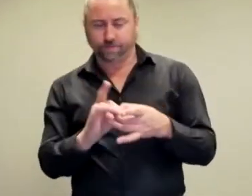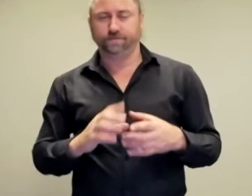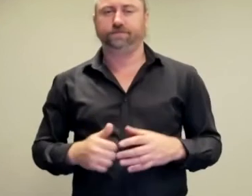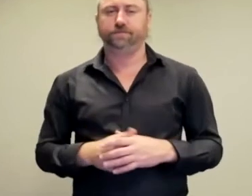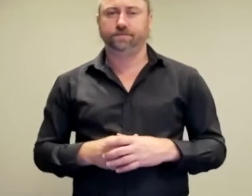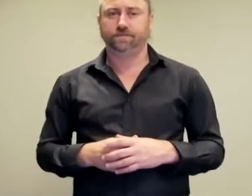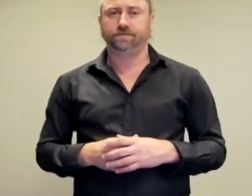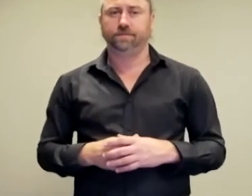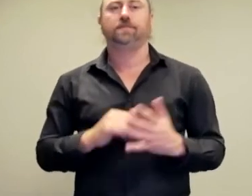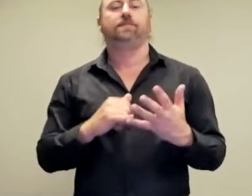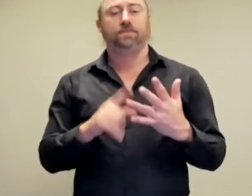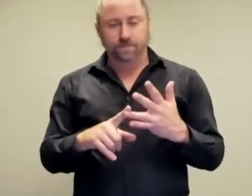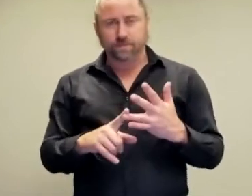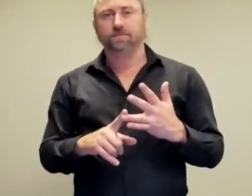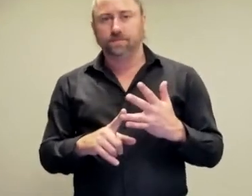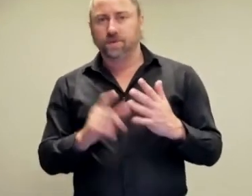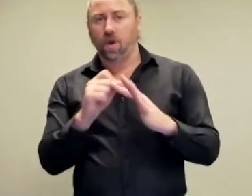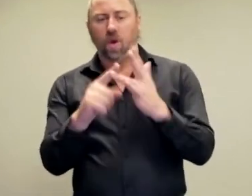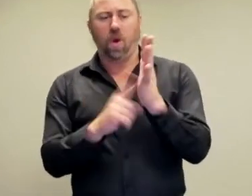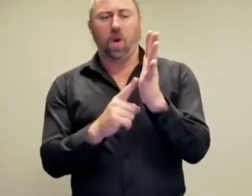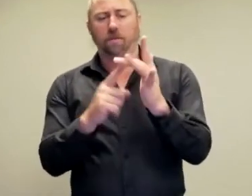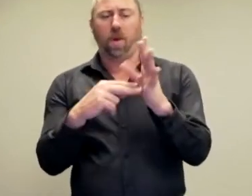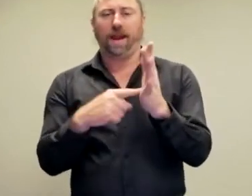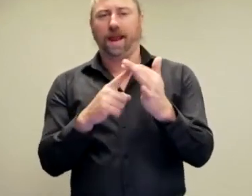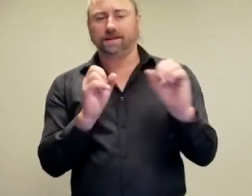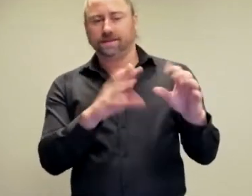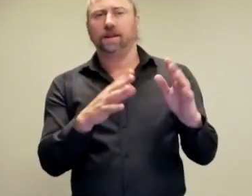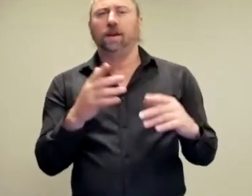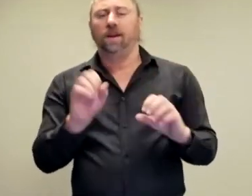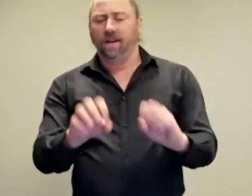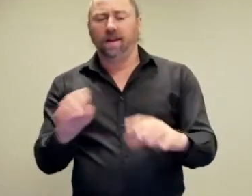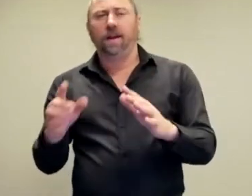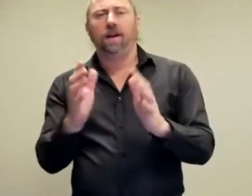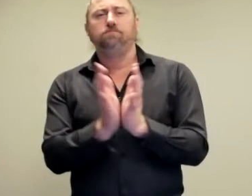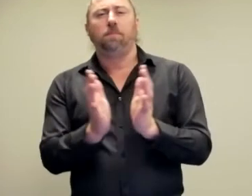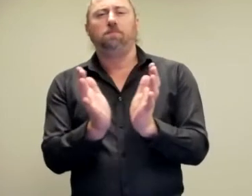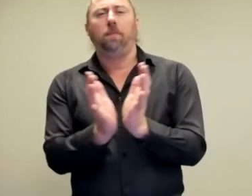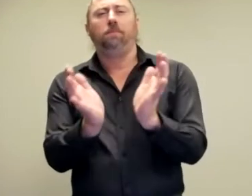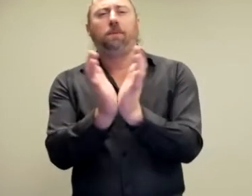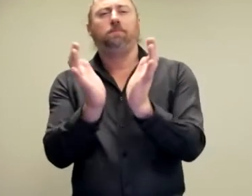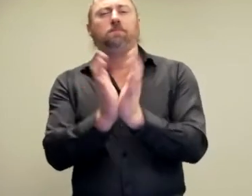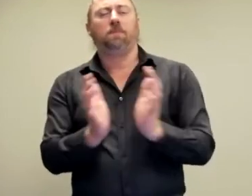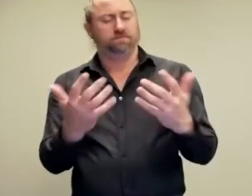So after pollinating my pumpkin flowers with a paintbrush in my garden,